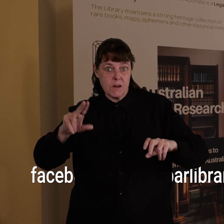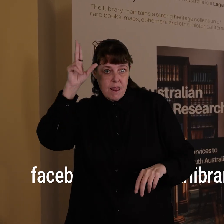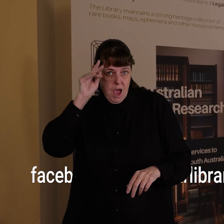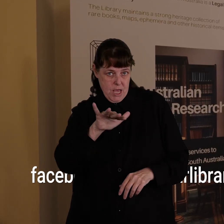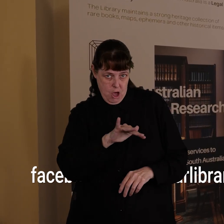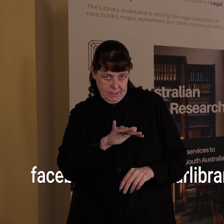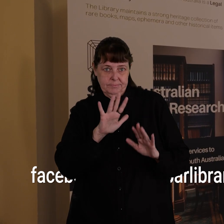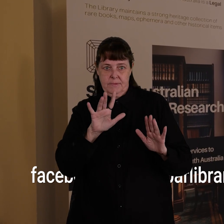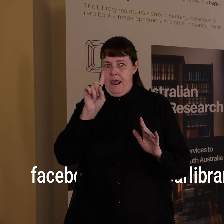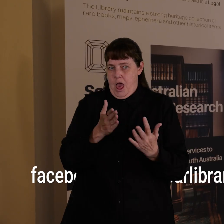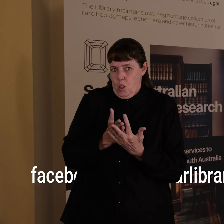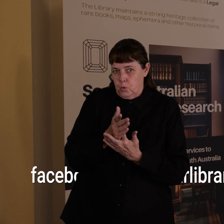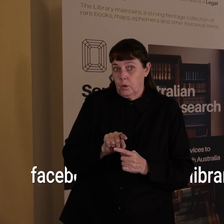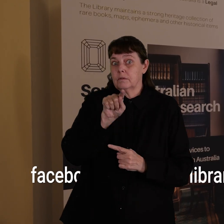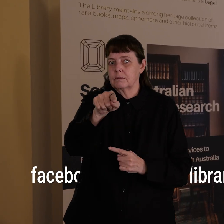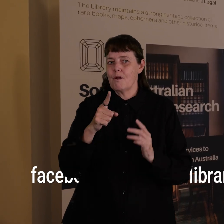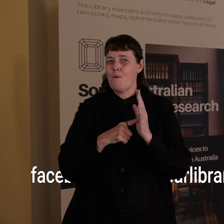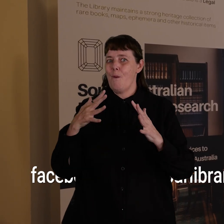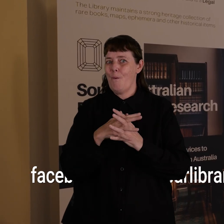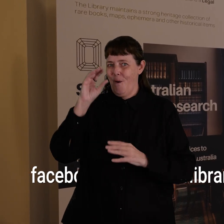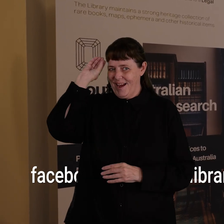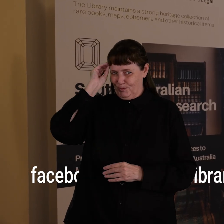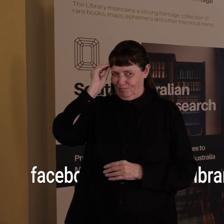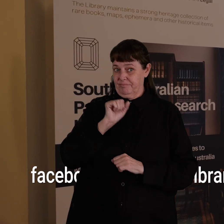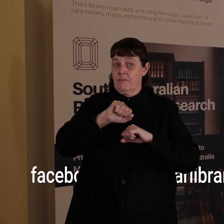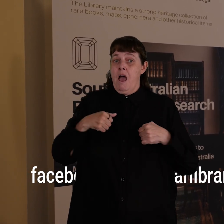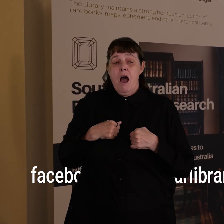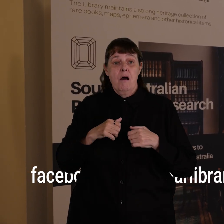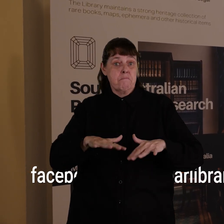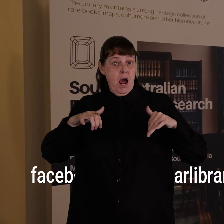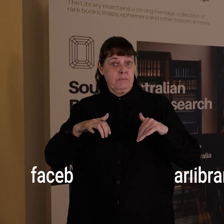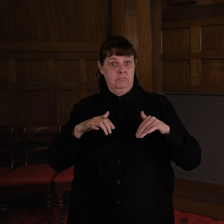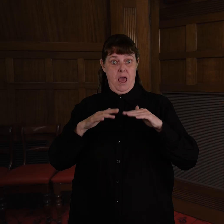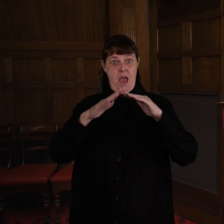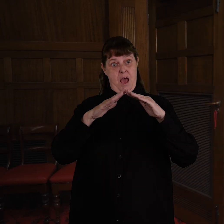into the Legislative Council, our upper house of Parliament. Follow me through.